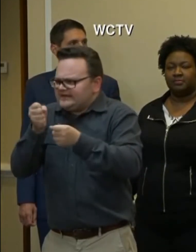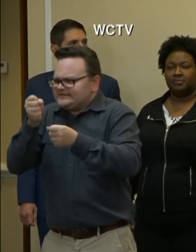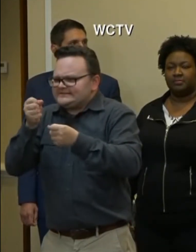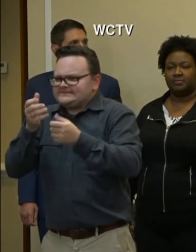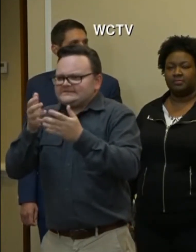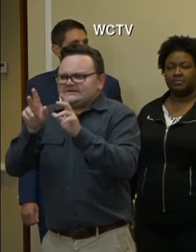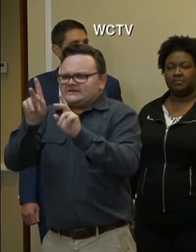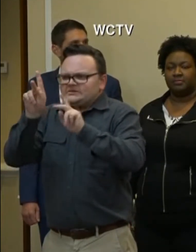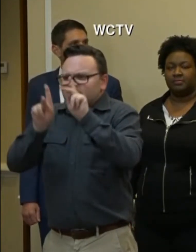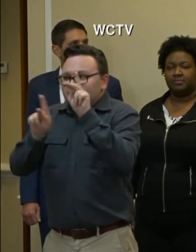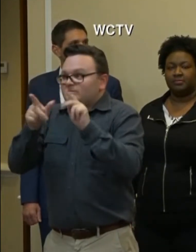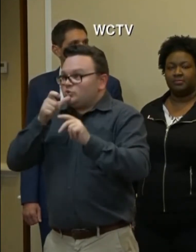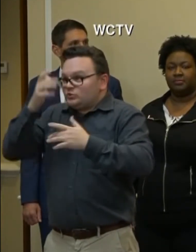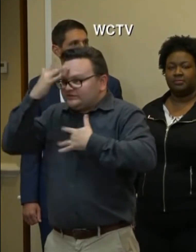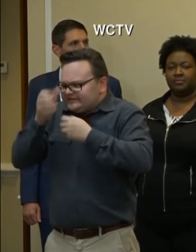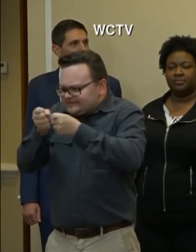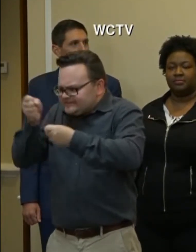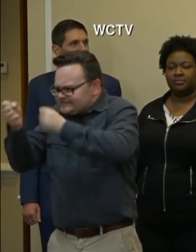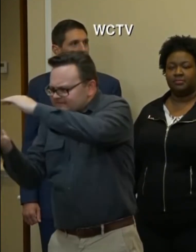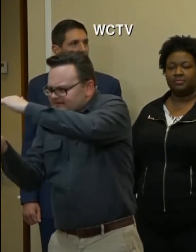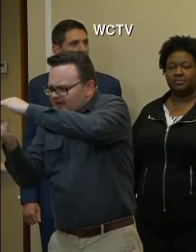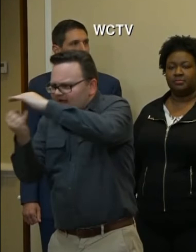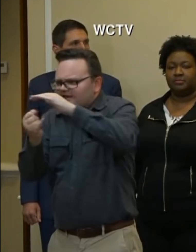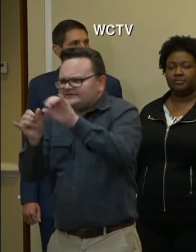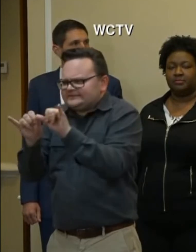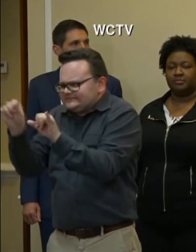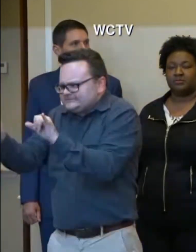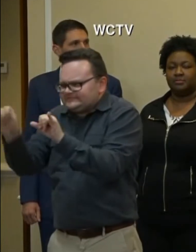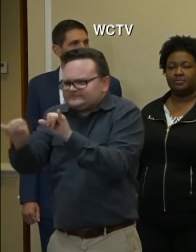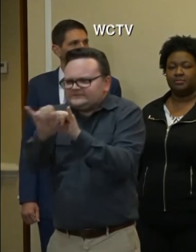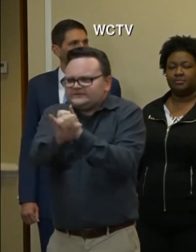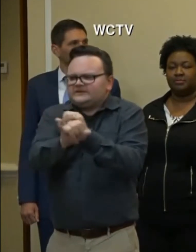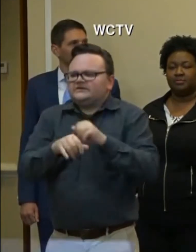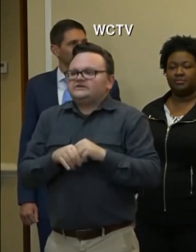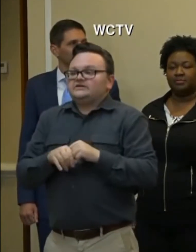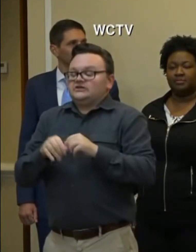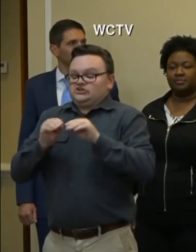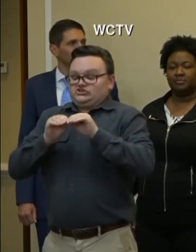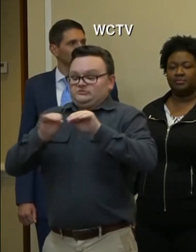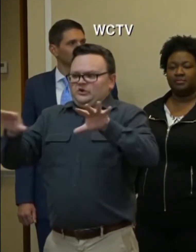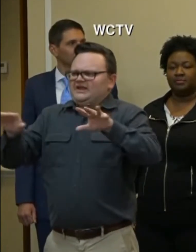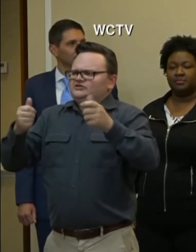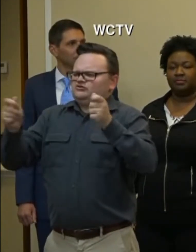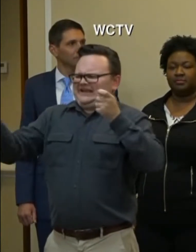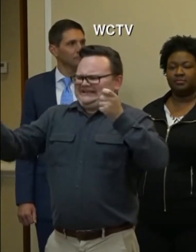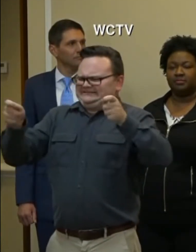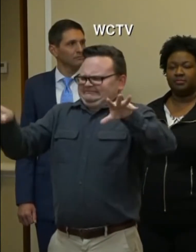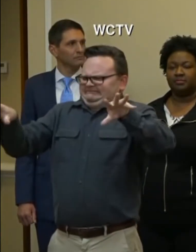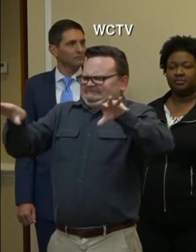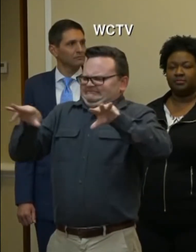contain the spread throughout Florida but also taking steps to mitigate any